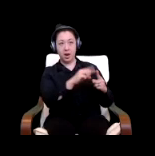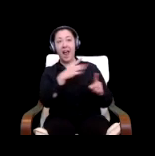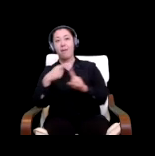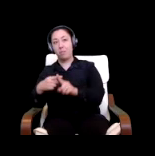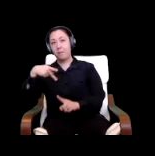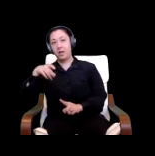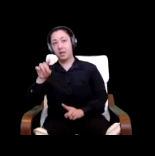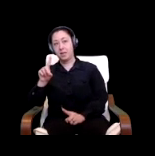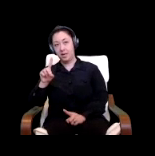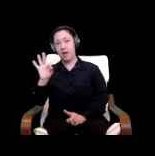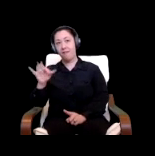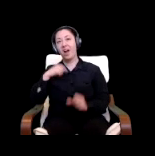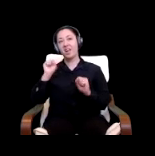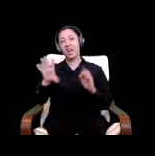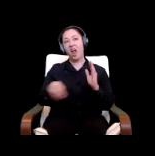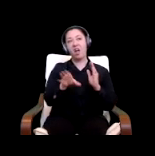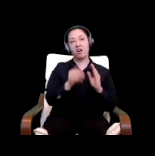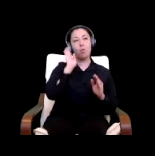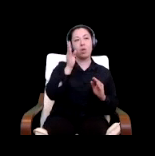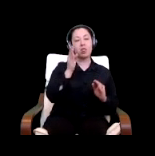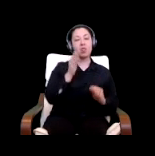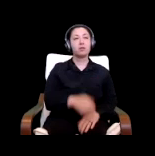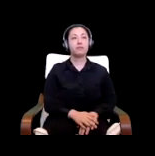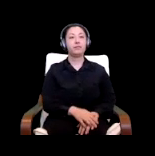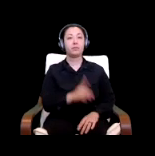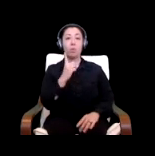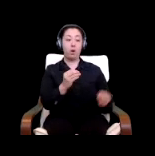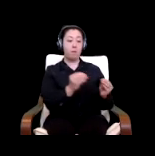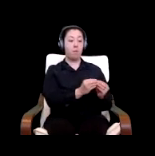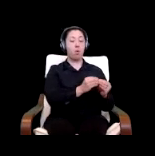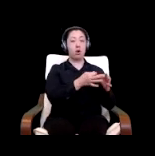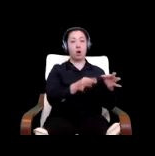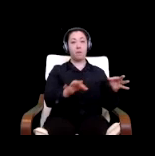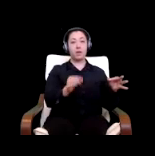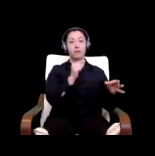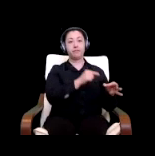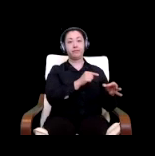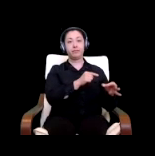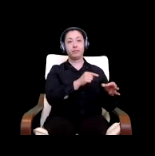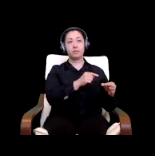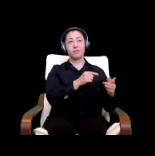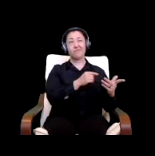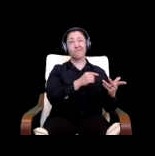There's one more comment. I don't know if you want to respond now or